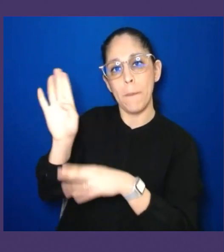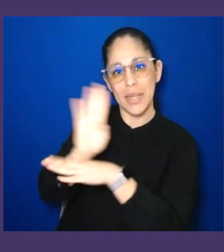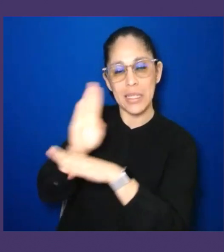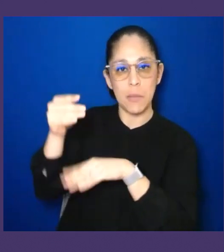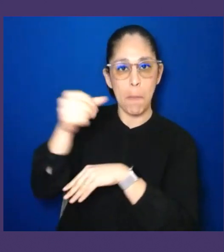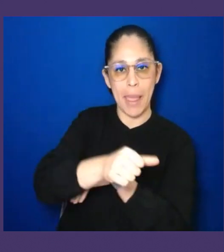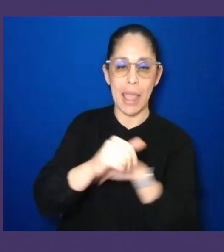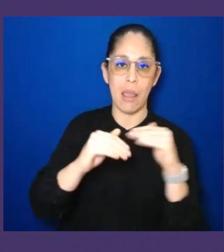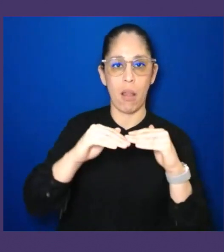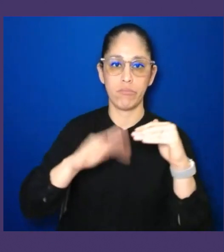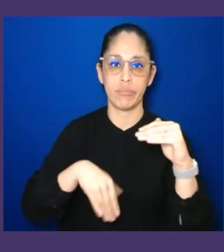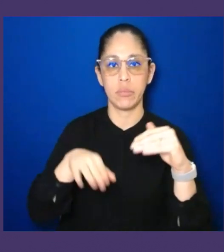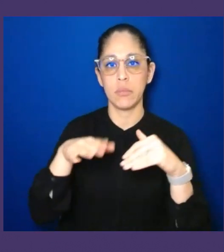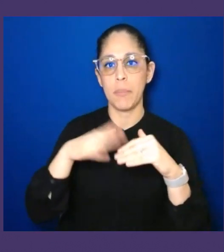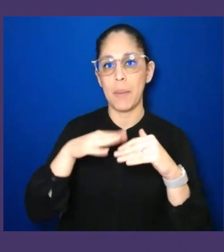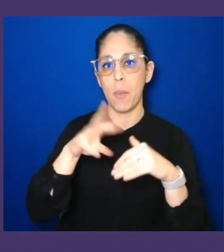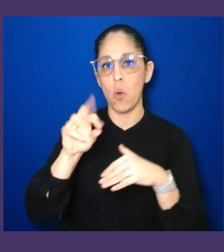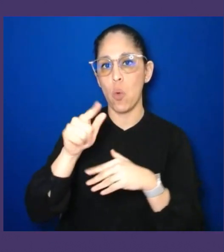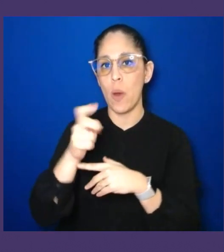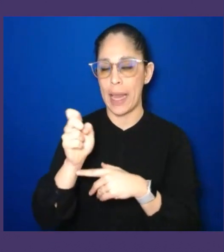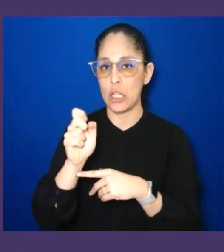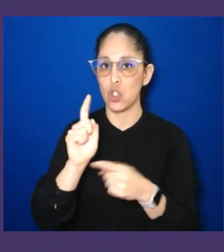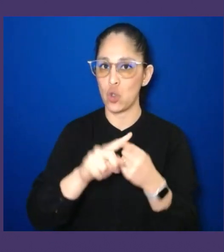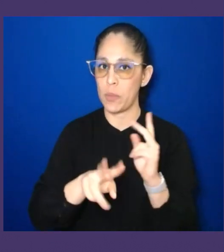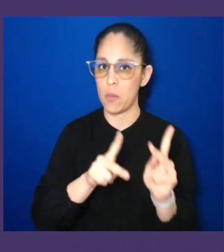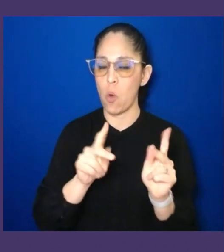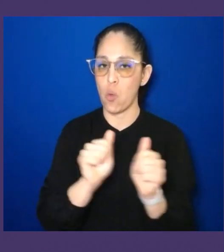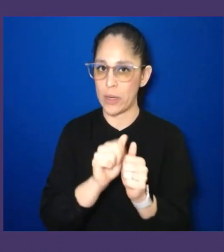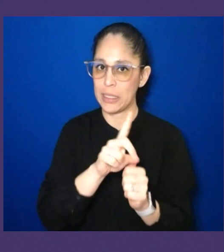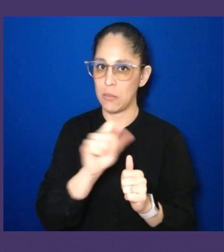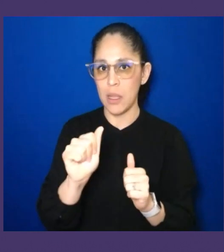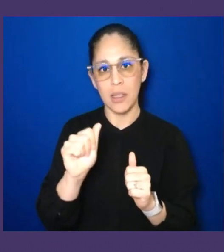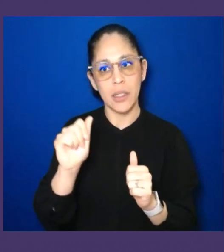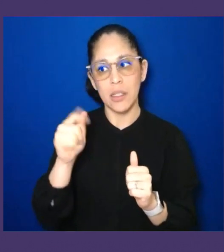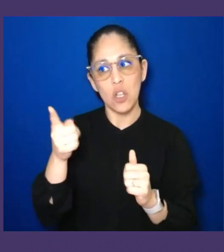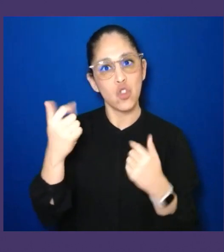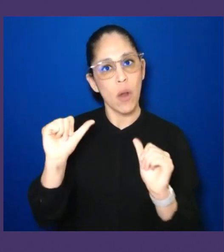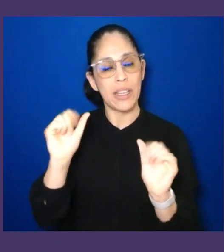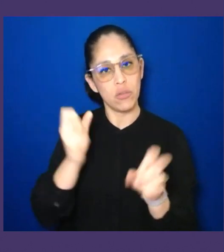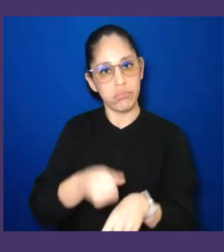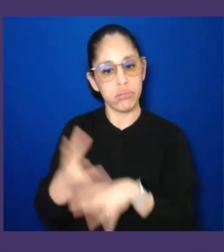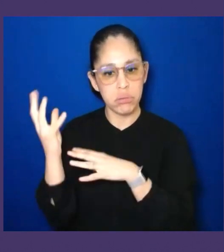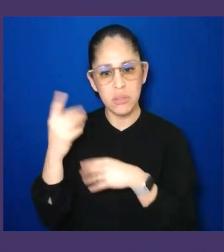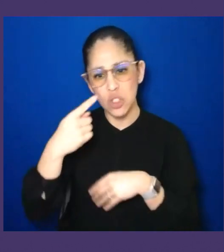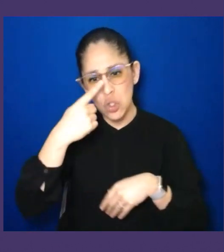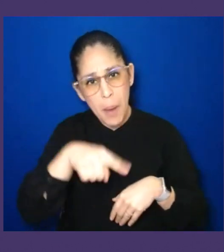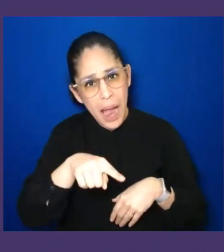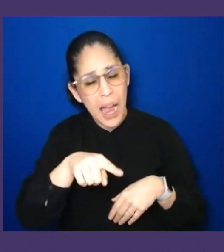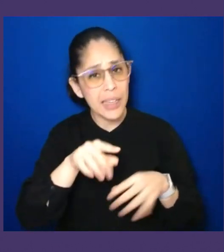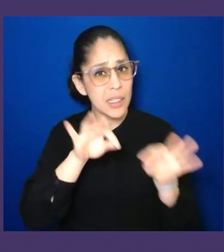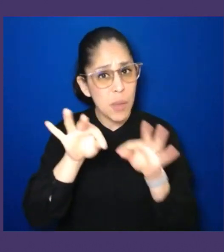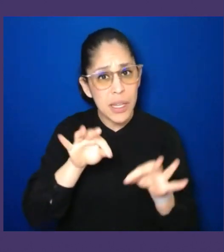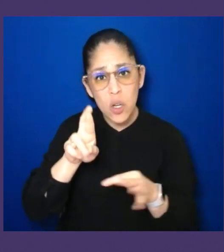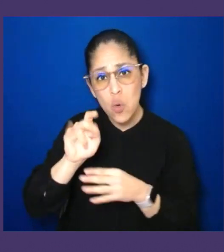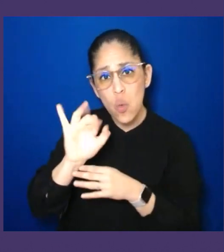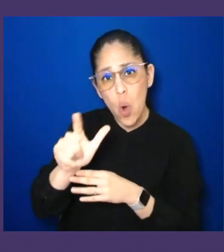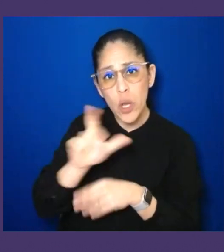minimum wage to employees with disabilities. Could you tell us, Jordan, a little bit about the Royal Commission's work and that specific recommendation and, how